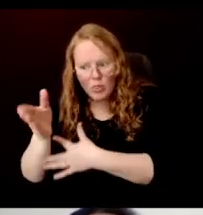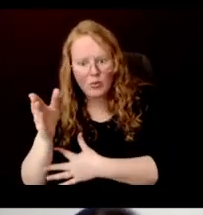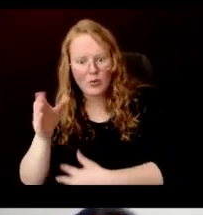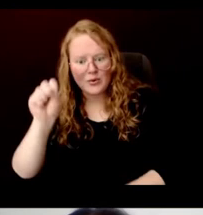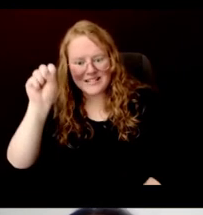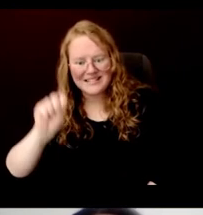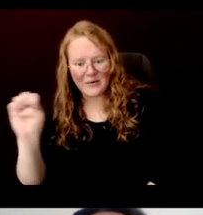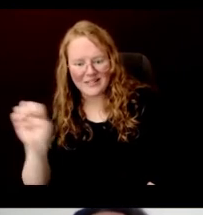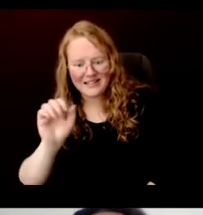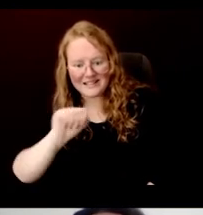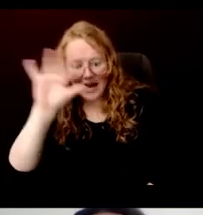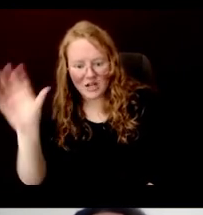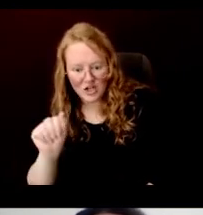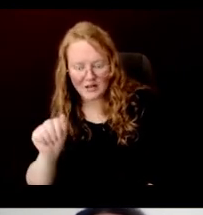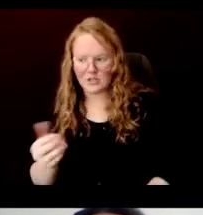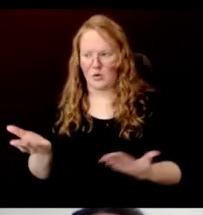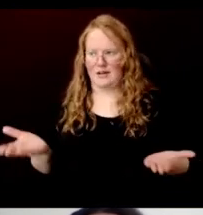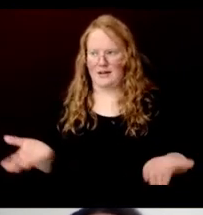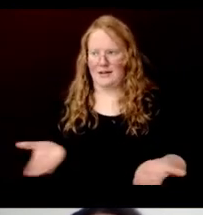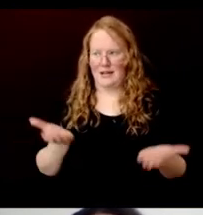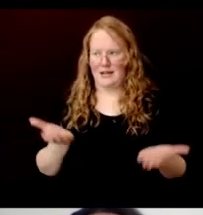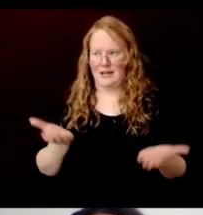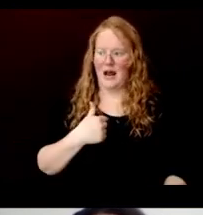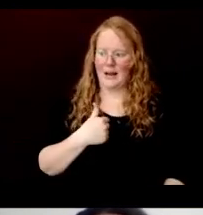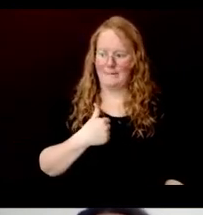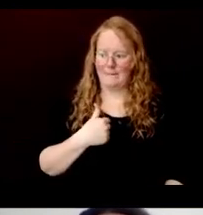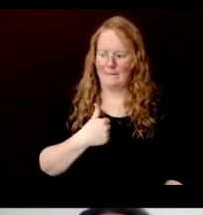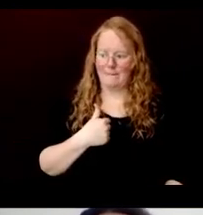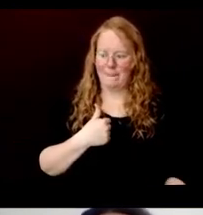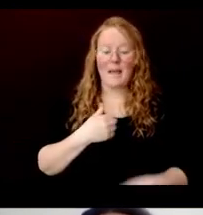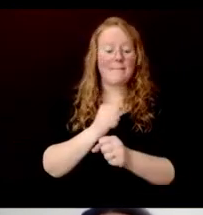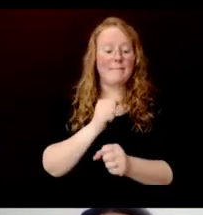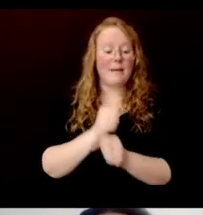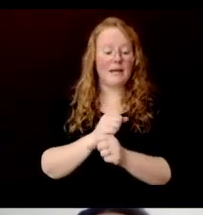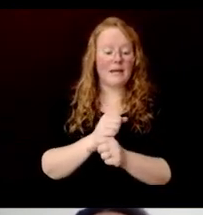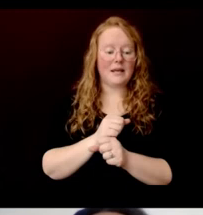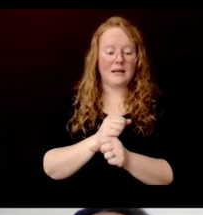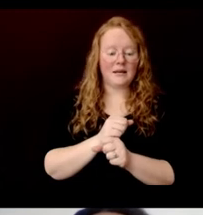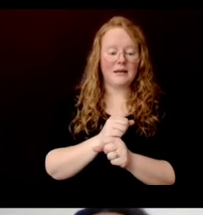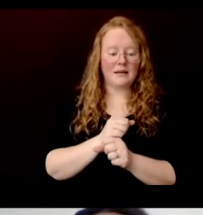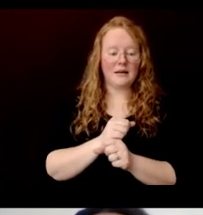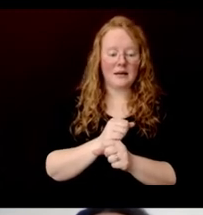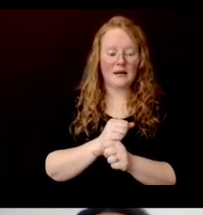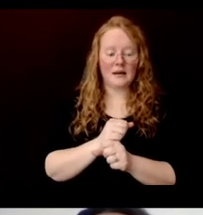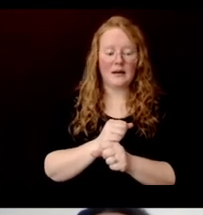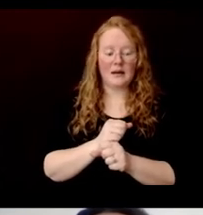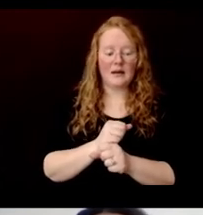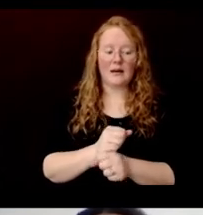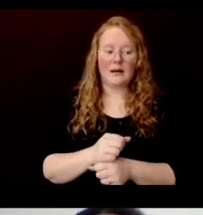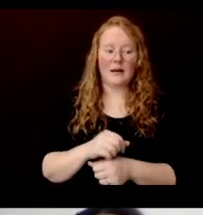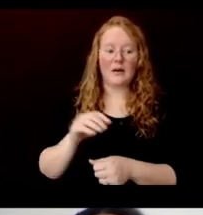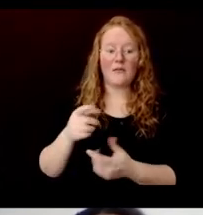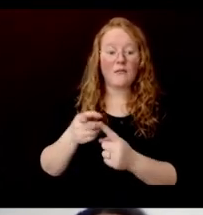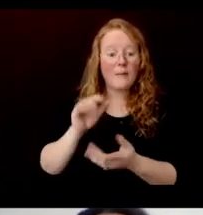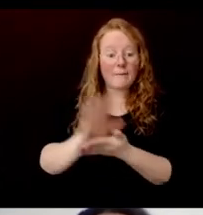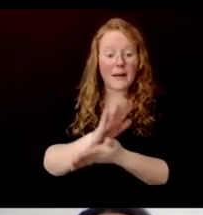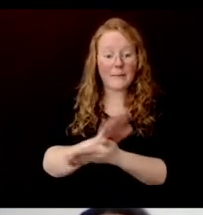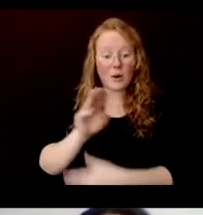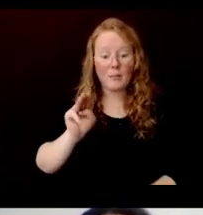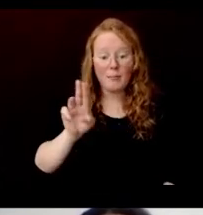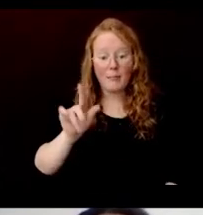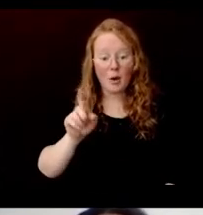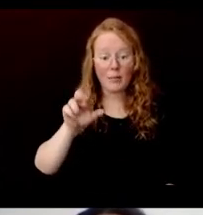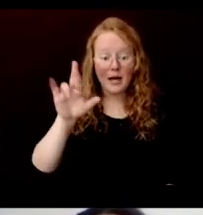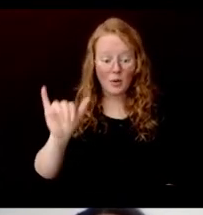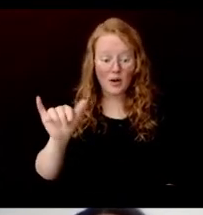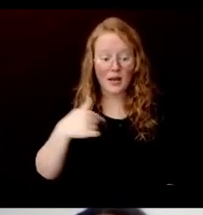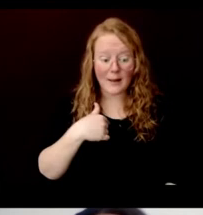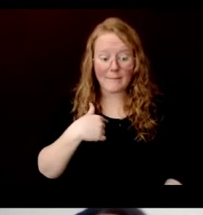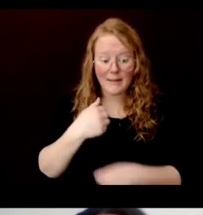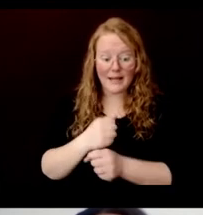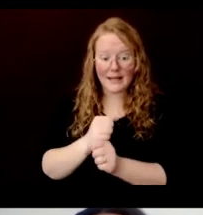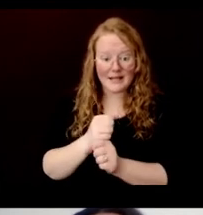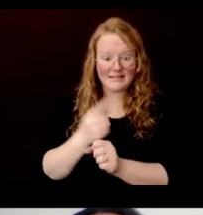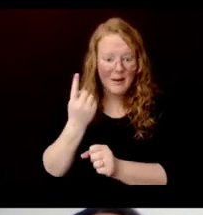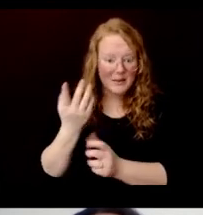For example, here I am making a paper mulberry fiber on to this post, so that is still practiced today.